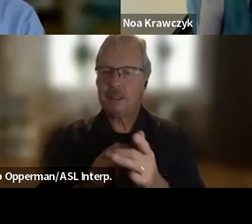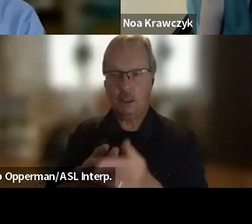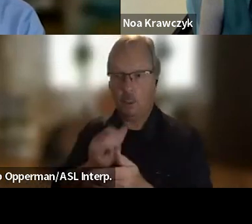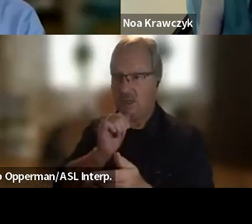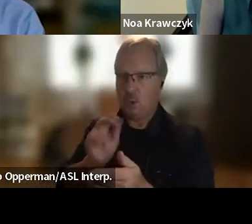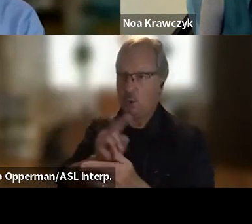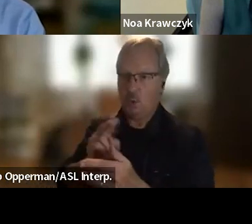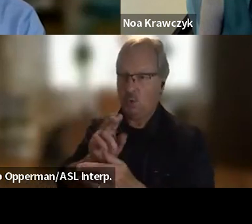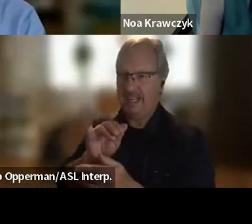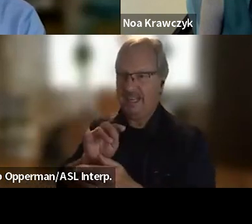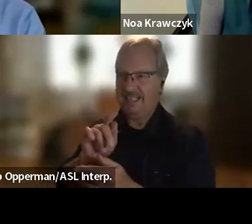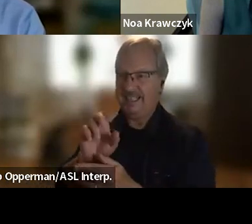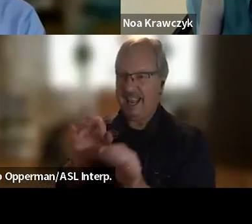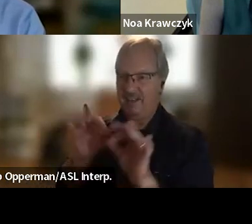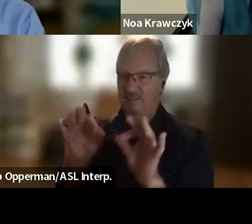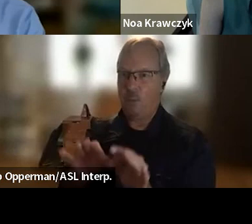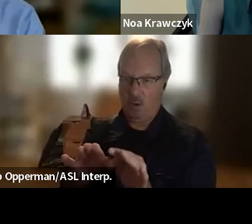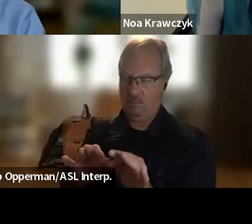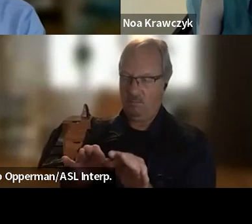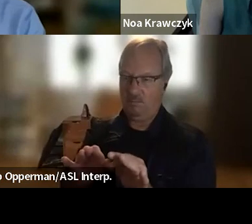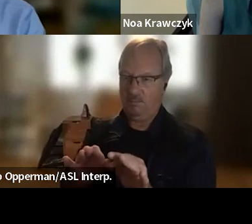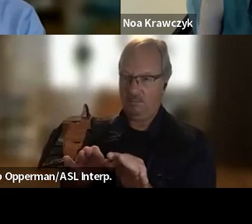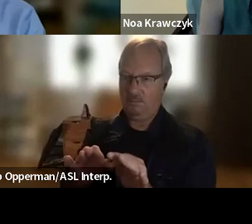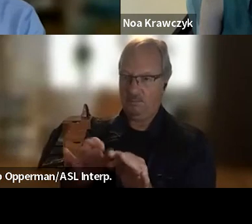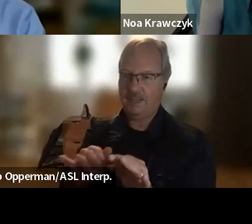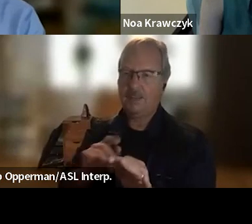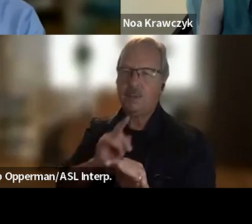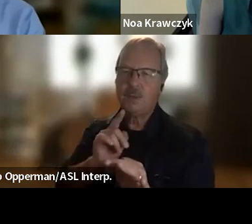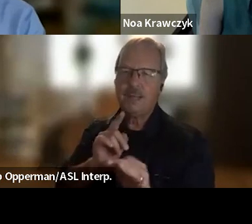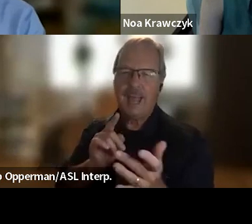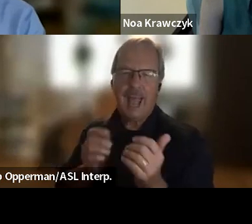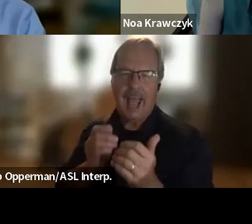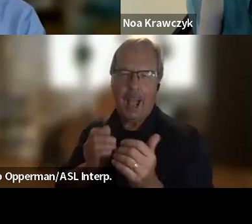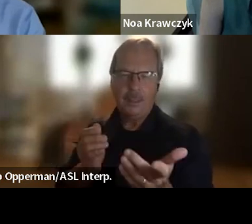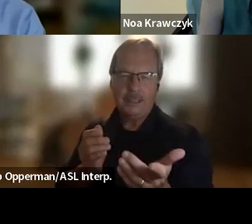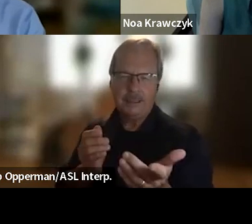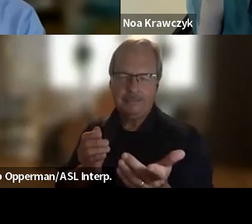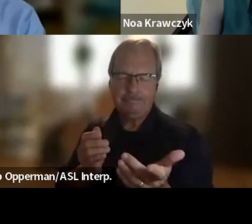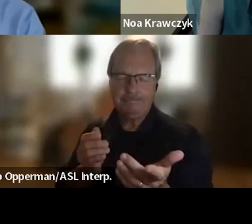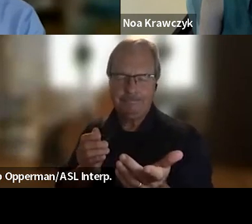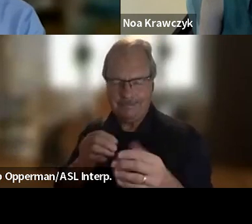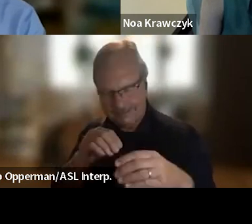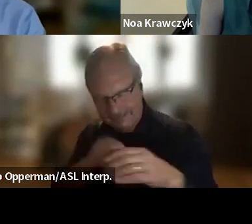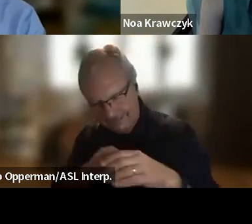And I think this is where it's really having a conversation about how is this embedded into the practice of your jail